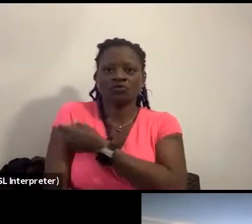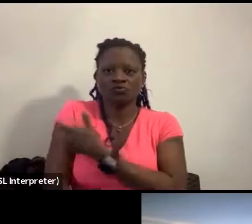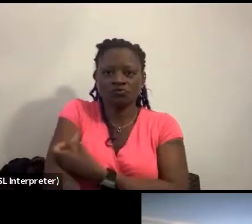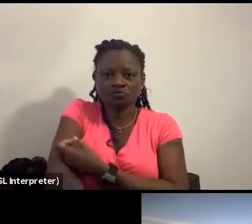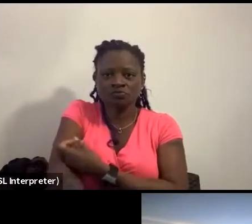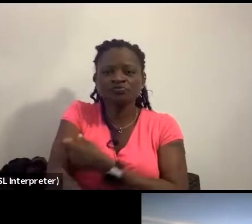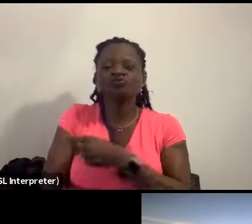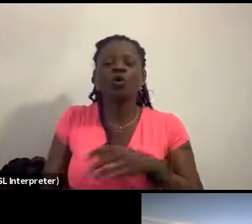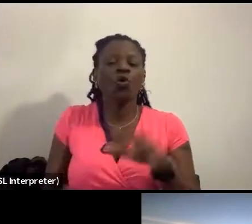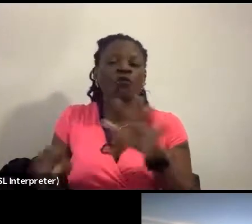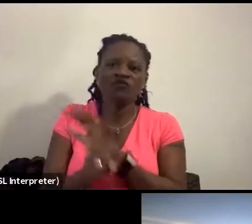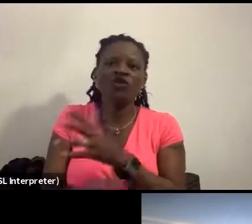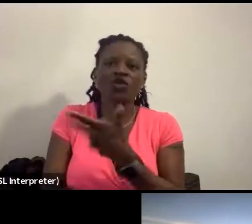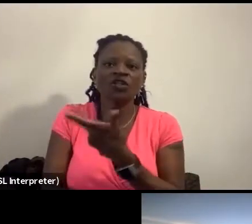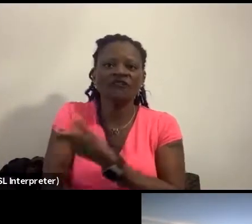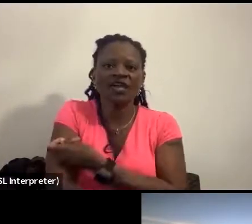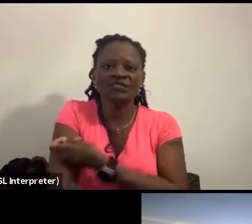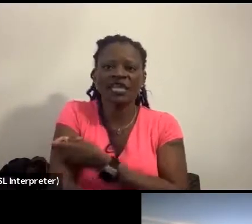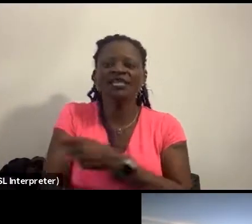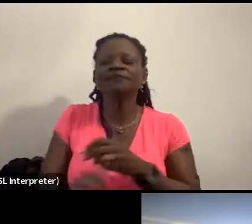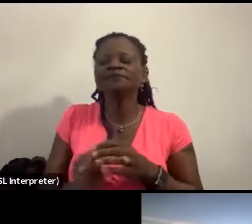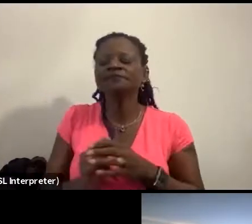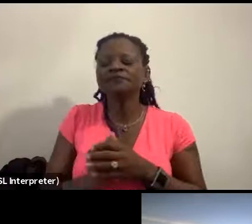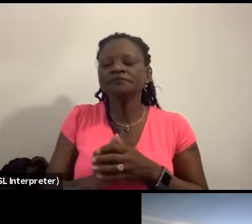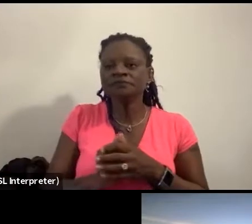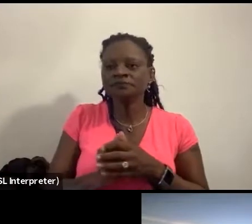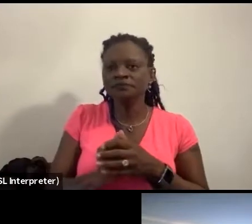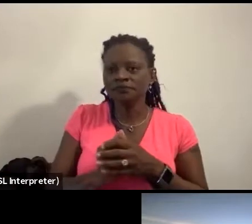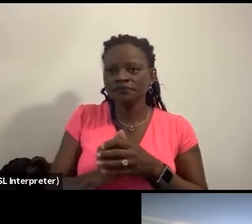rest of the country in getting people vaccinated, which is a tribute to all the